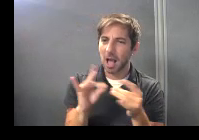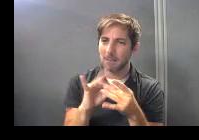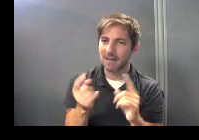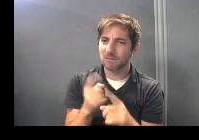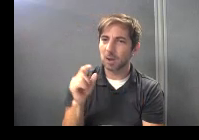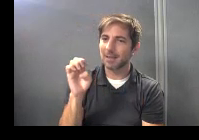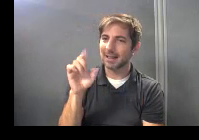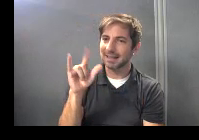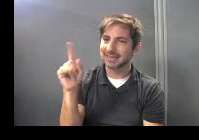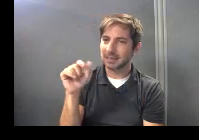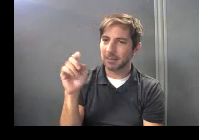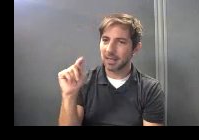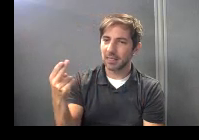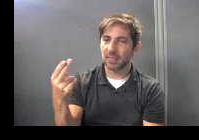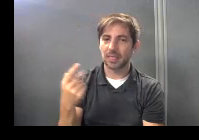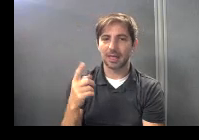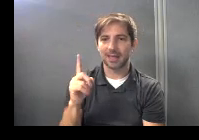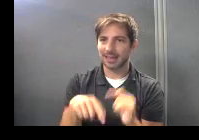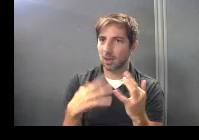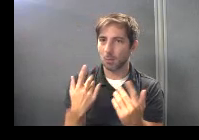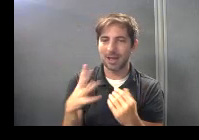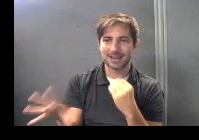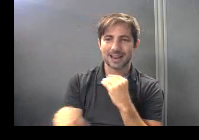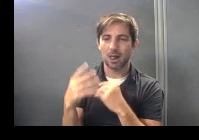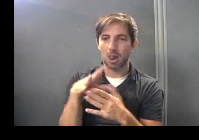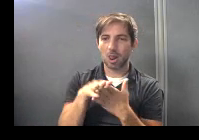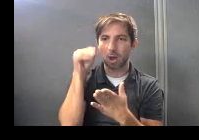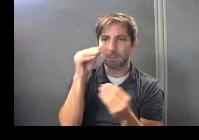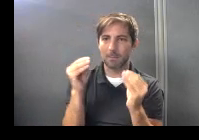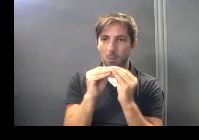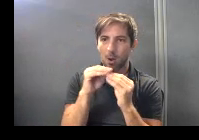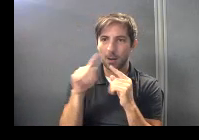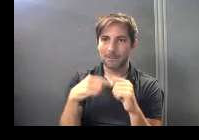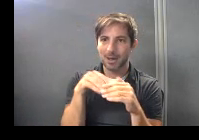I CAN'T WAIT TO LEARN MORE ABOUT ADDING ACCESS TO MY WEBSITE.